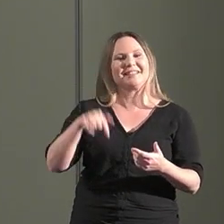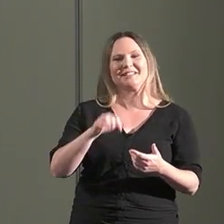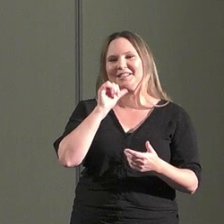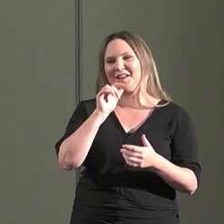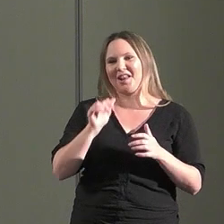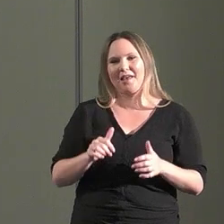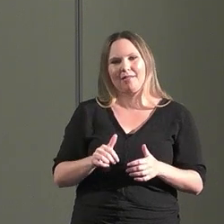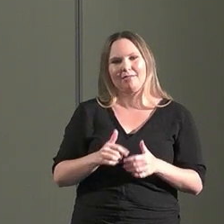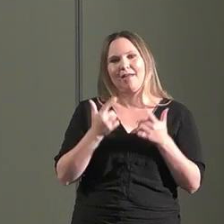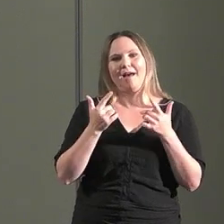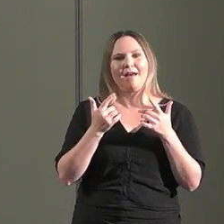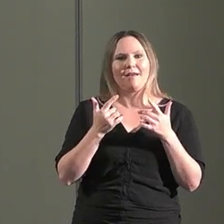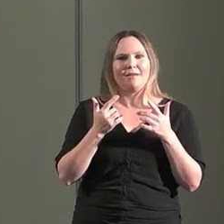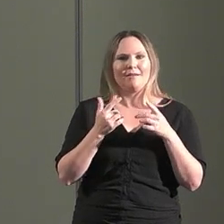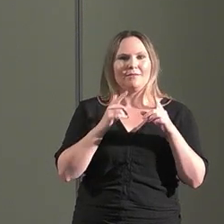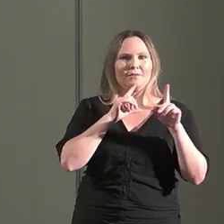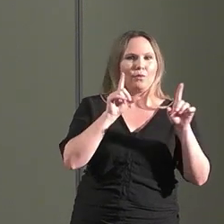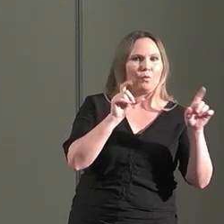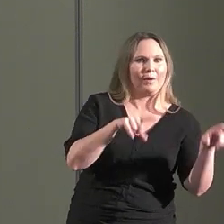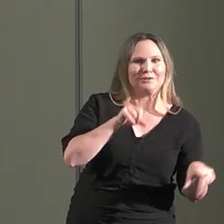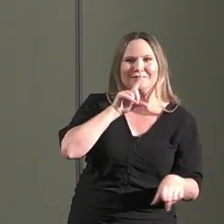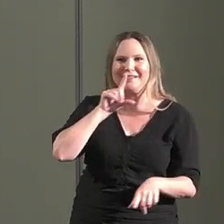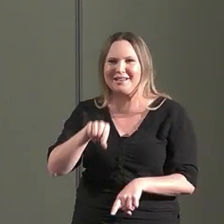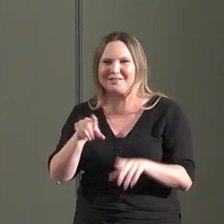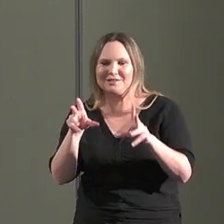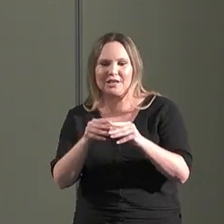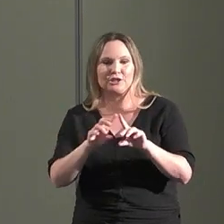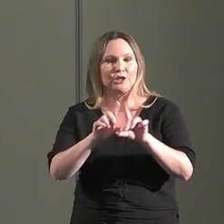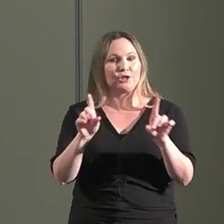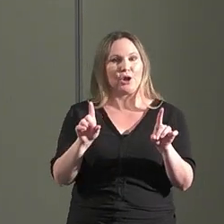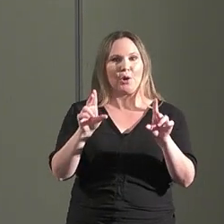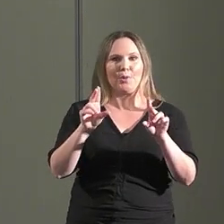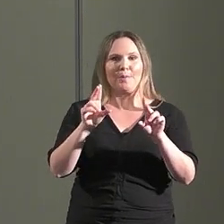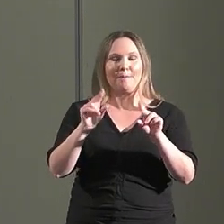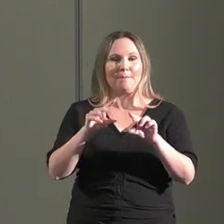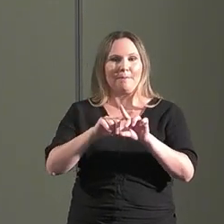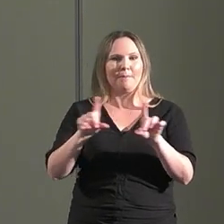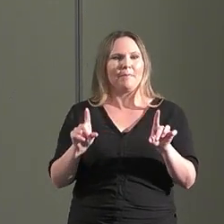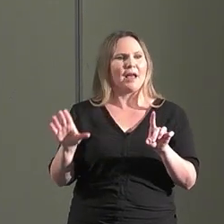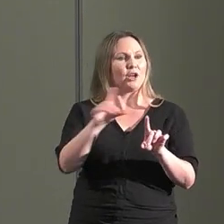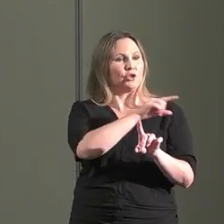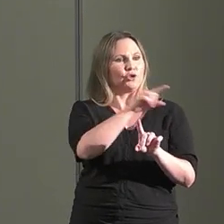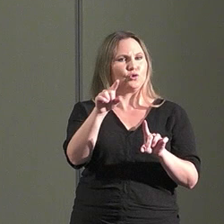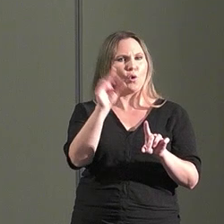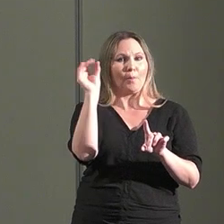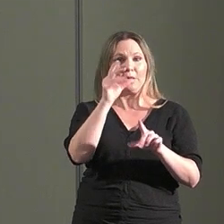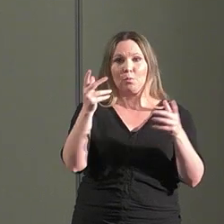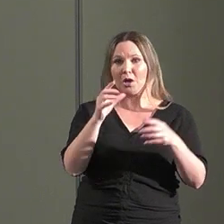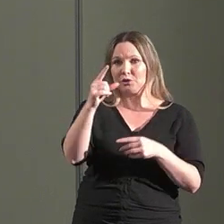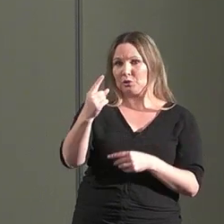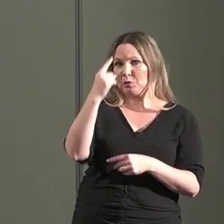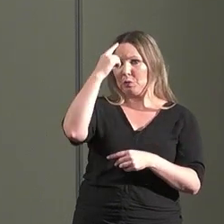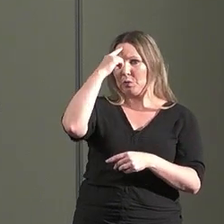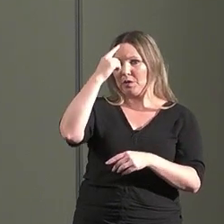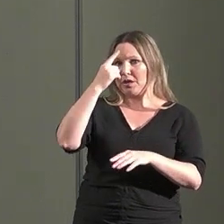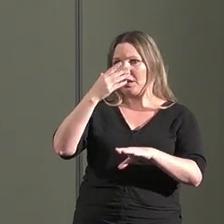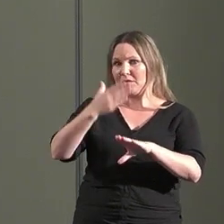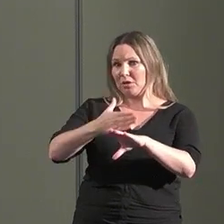It is interesting to get the sense of you know prior to unveiling it what you think? They are better than they were there?